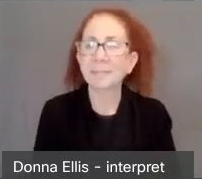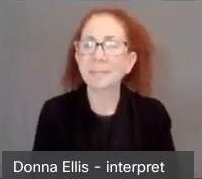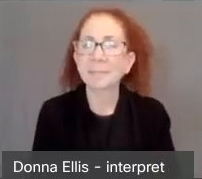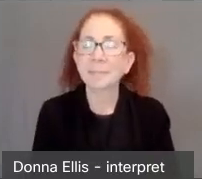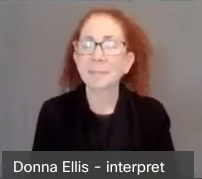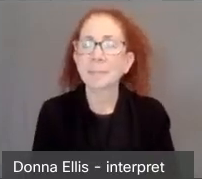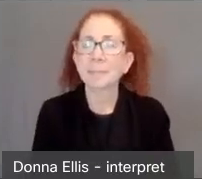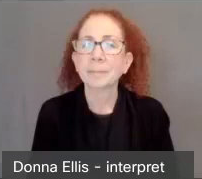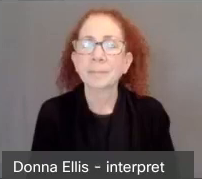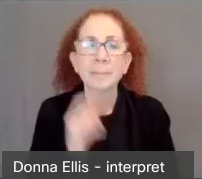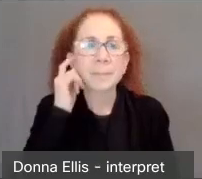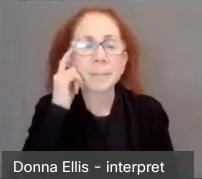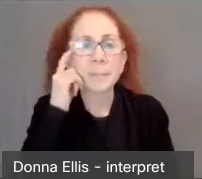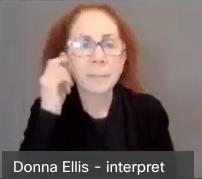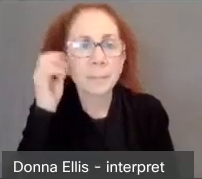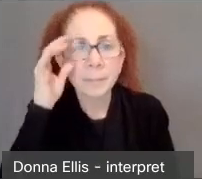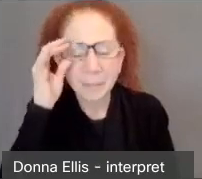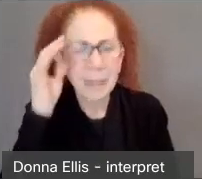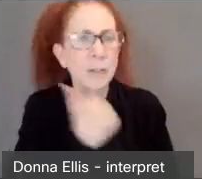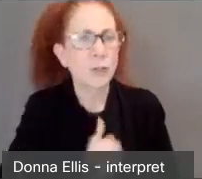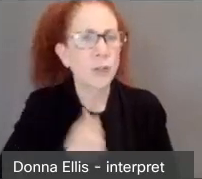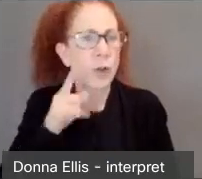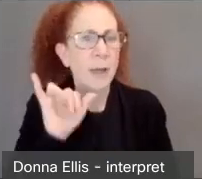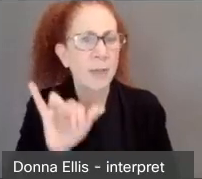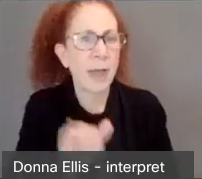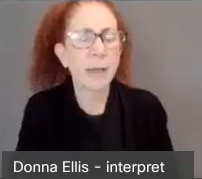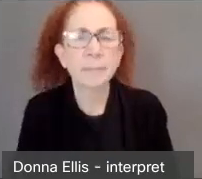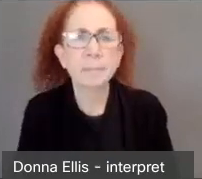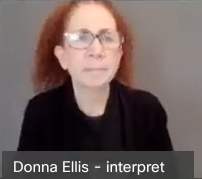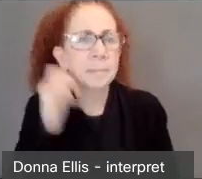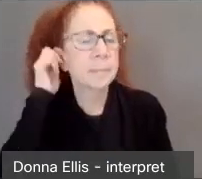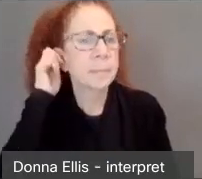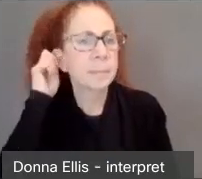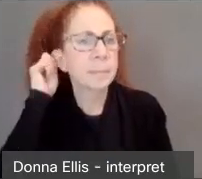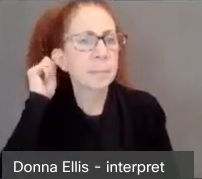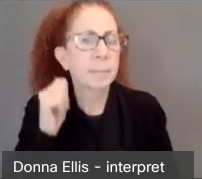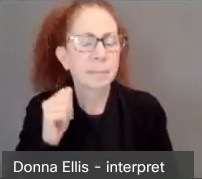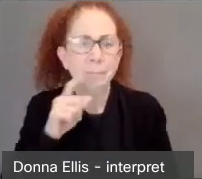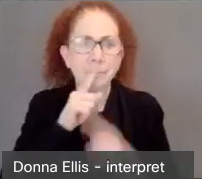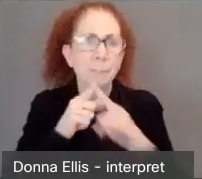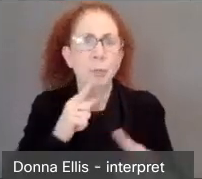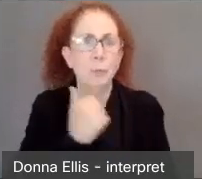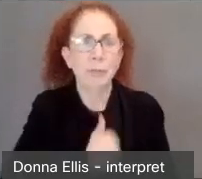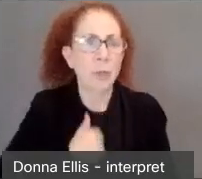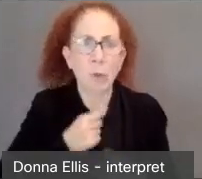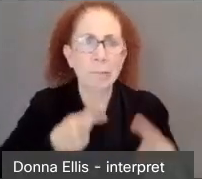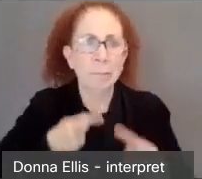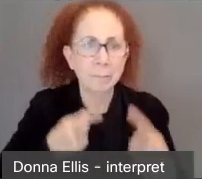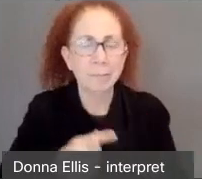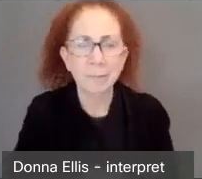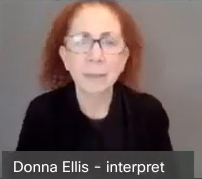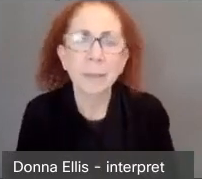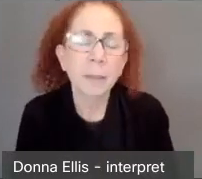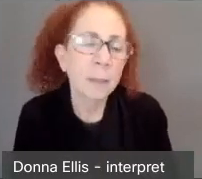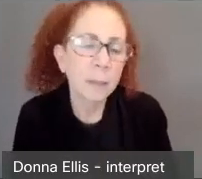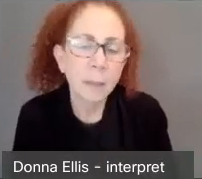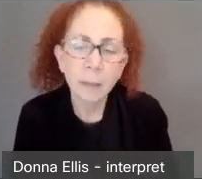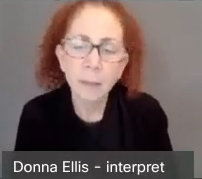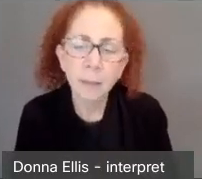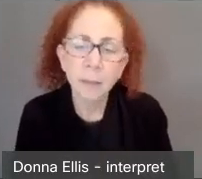[Reporter] Yes, sorry about that. I accidentally muted myself. Quick, just two quick things.